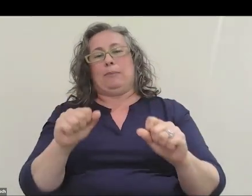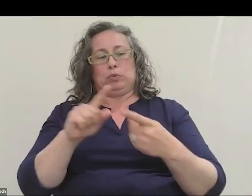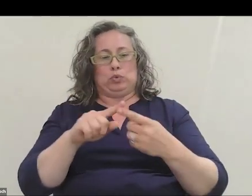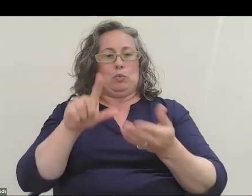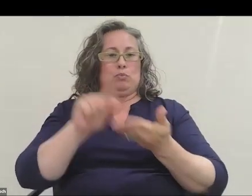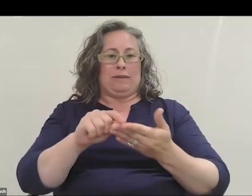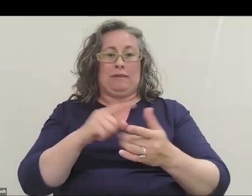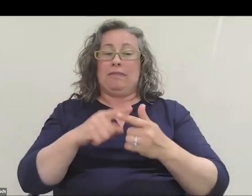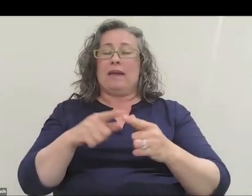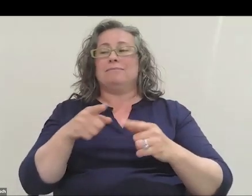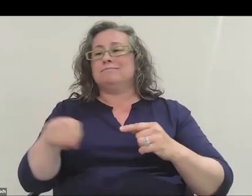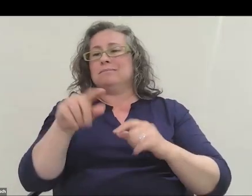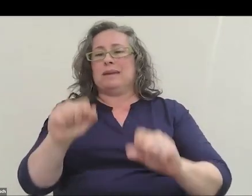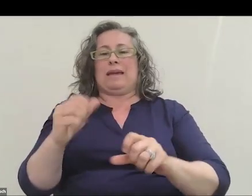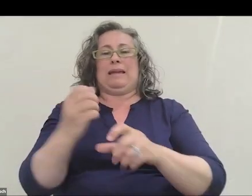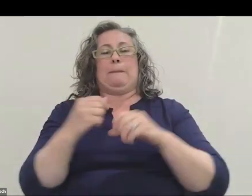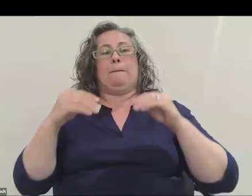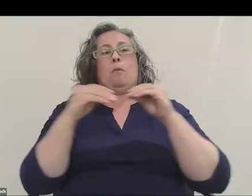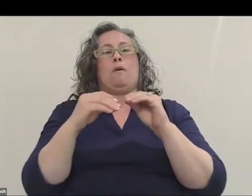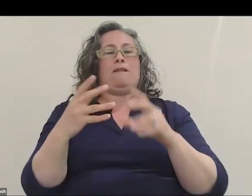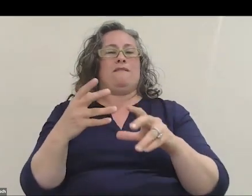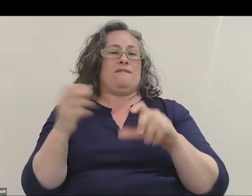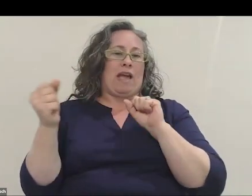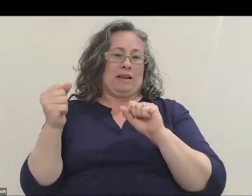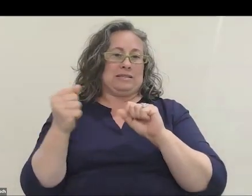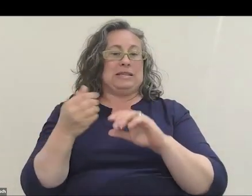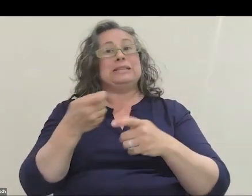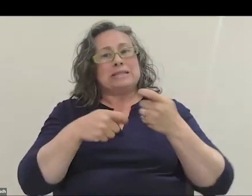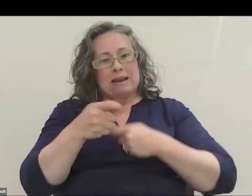can get models faster than everything being shipped from Ohio.